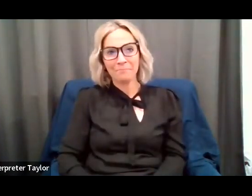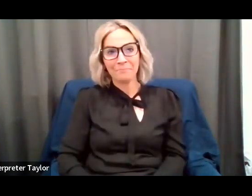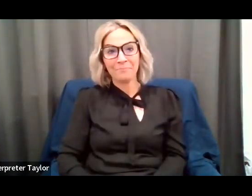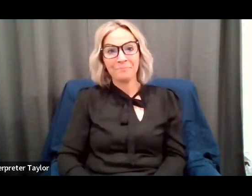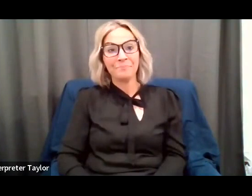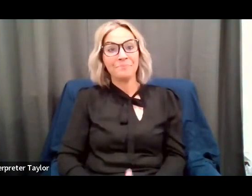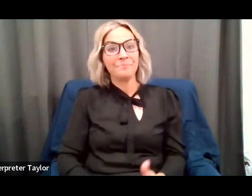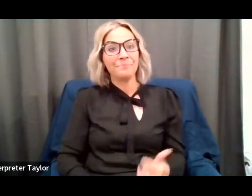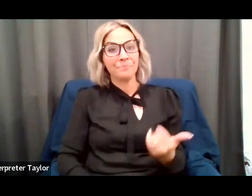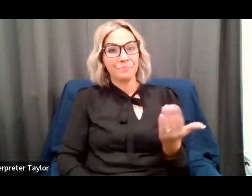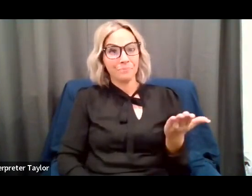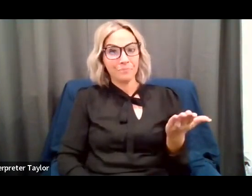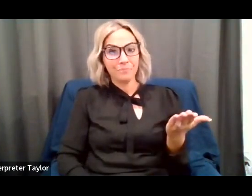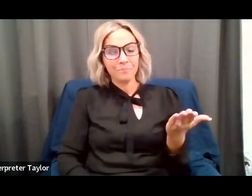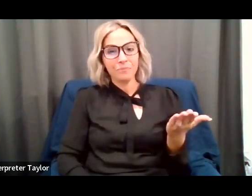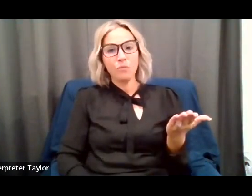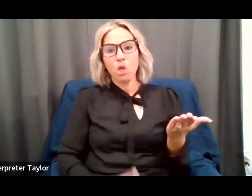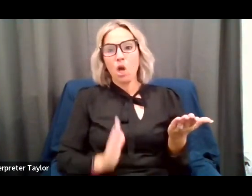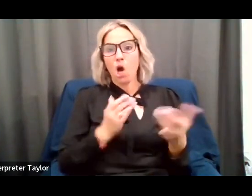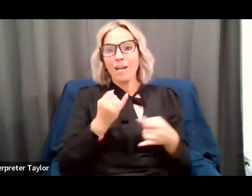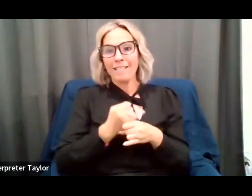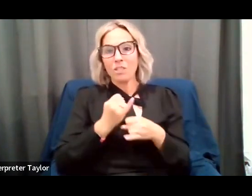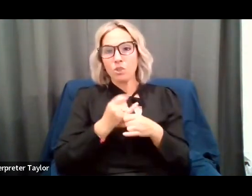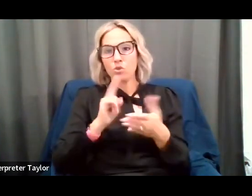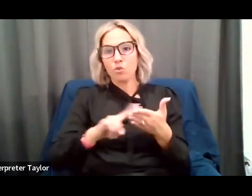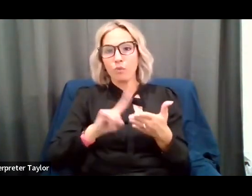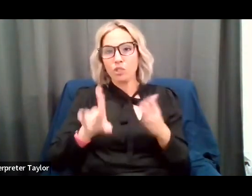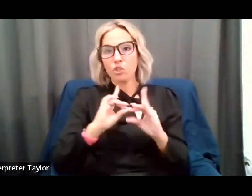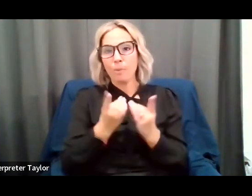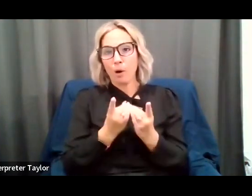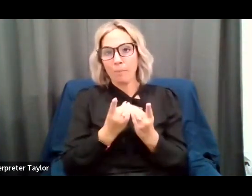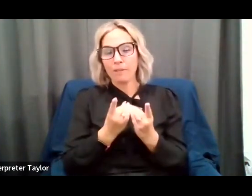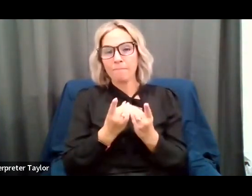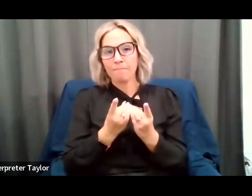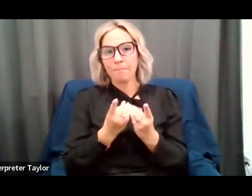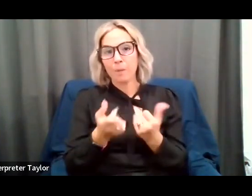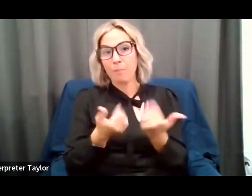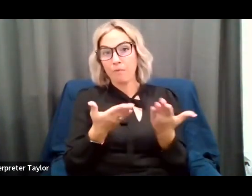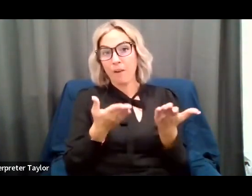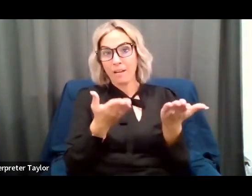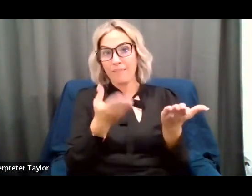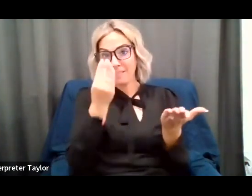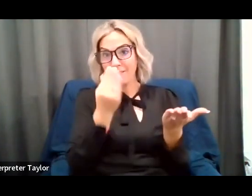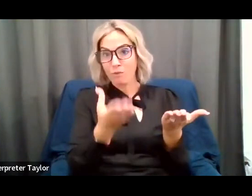So our Institutional Research department provided this information for me.